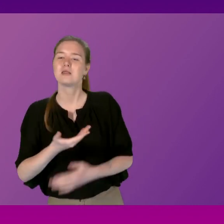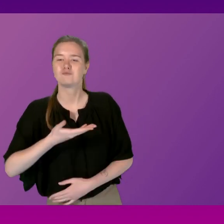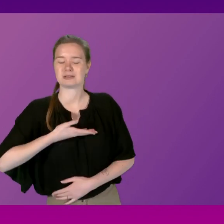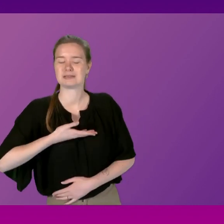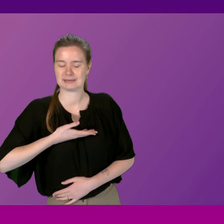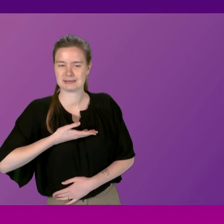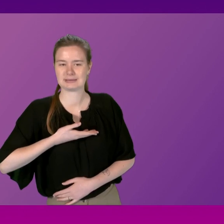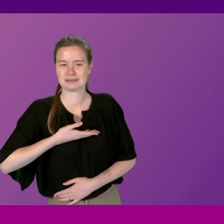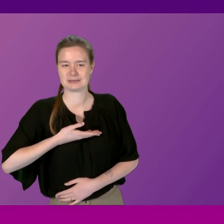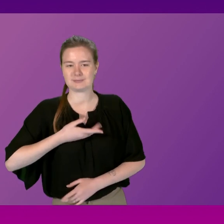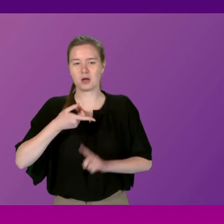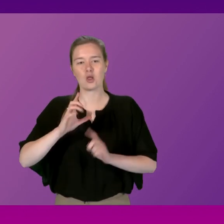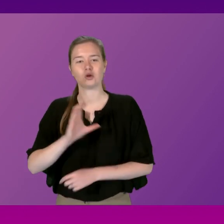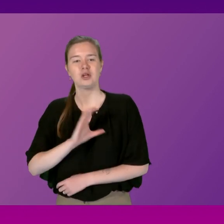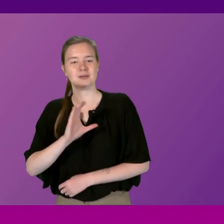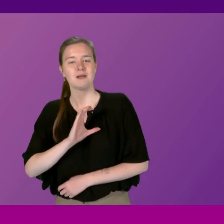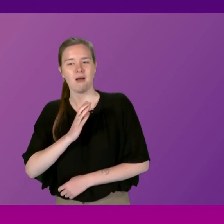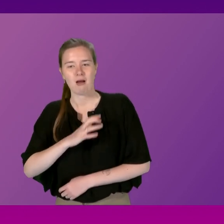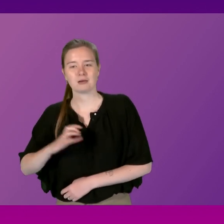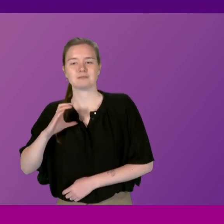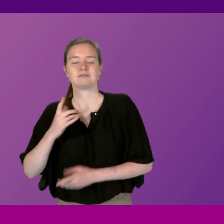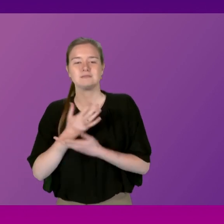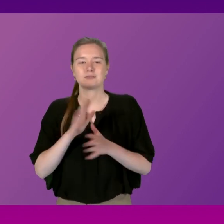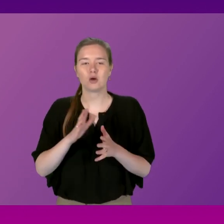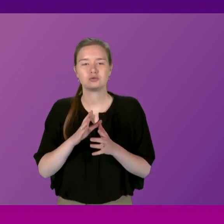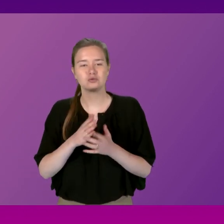The Lord Chancellor’s decision in June not to proceed with that regressive bill of rights